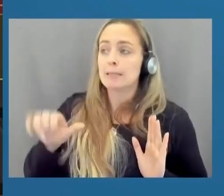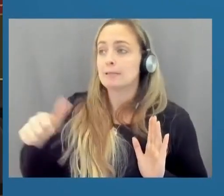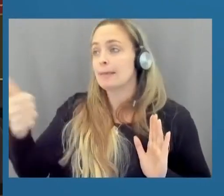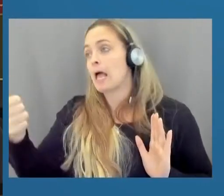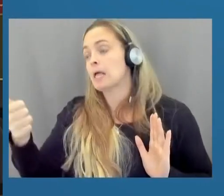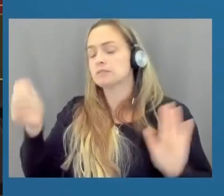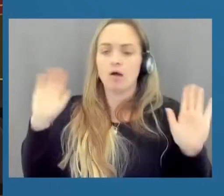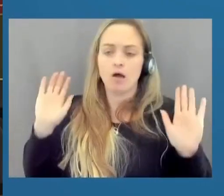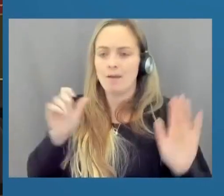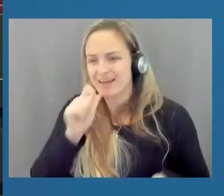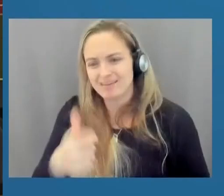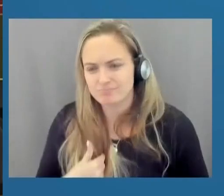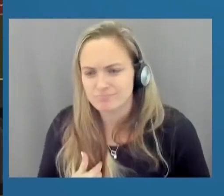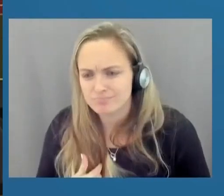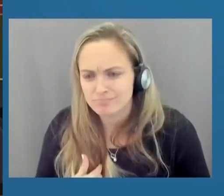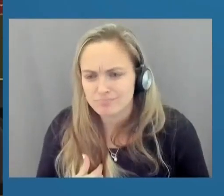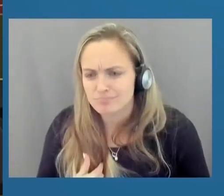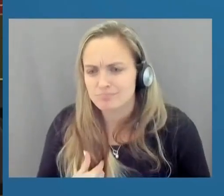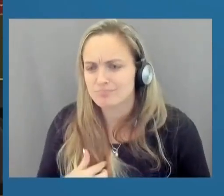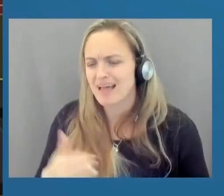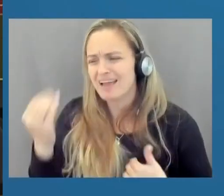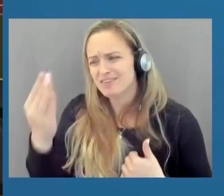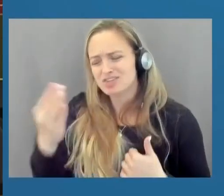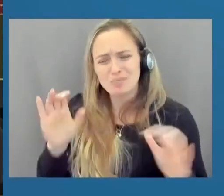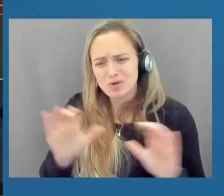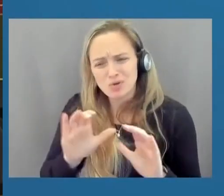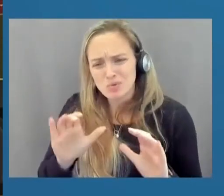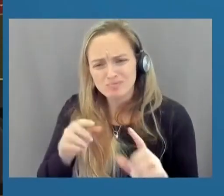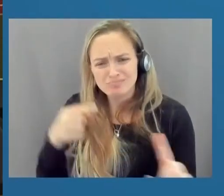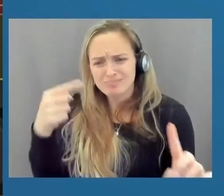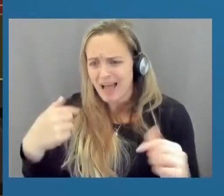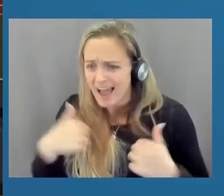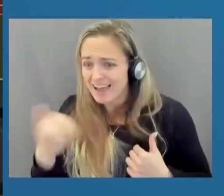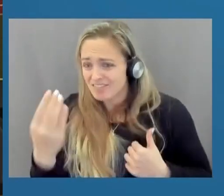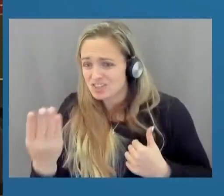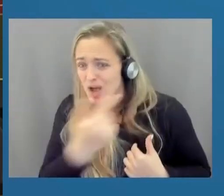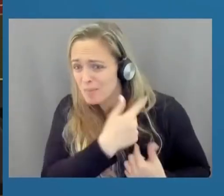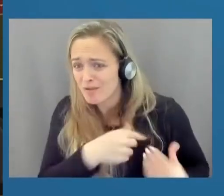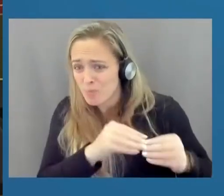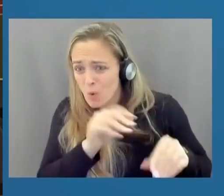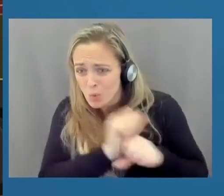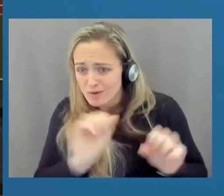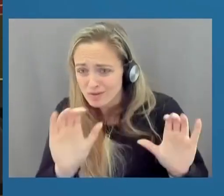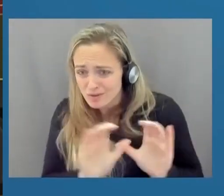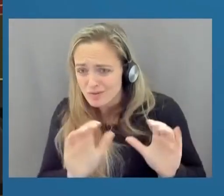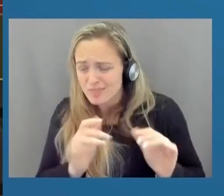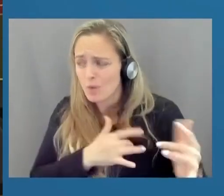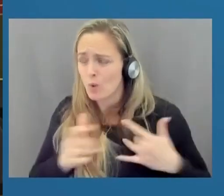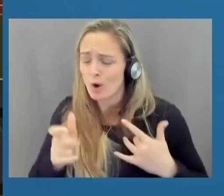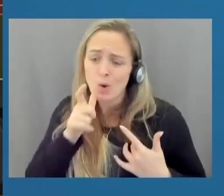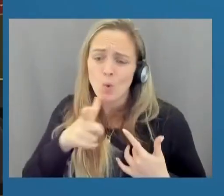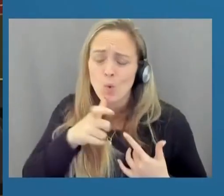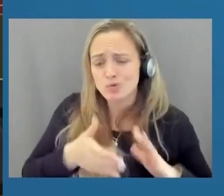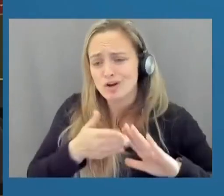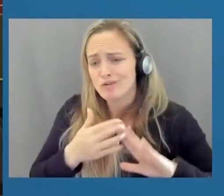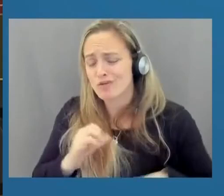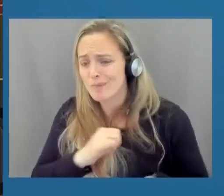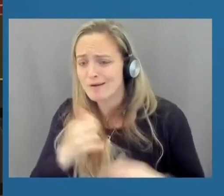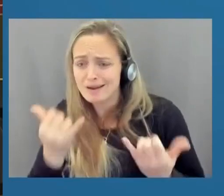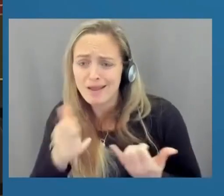I have a job to do. Can I, can I point out I have a lot more to do than worry about who's running for mayor today and tomorrow on what party line.